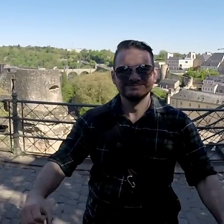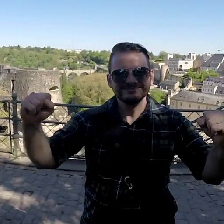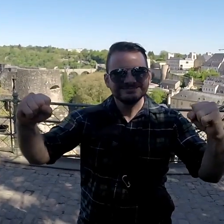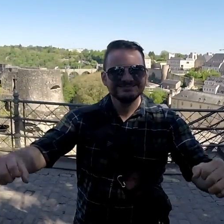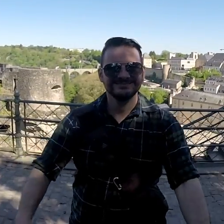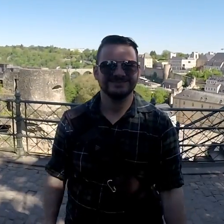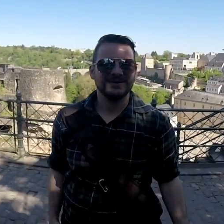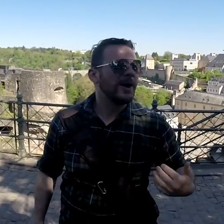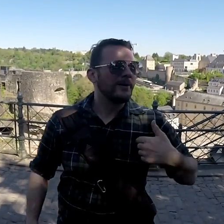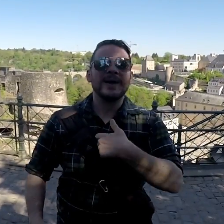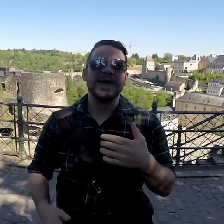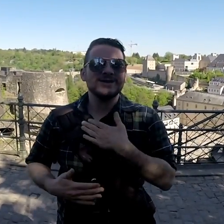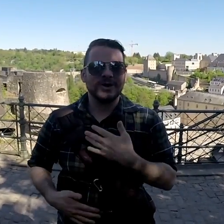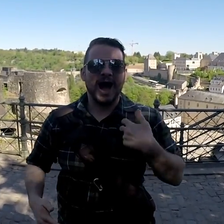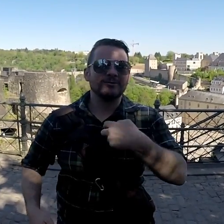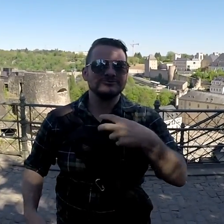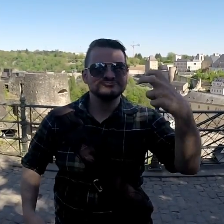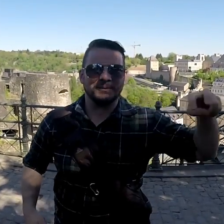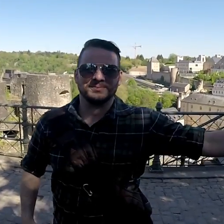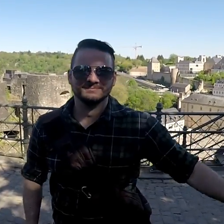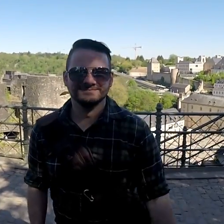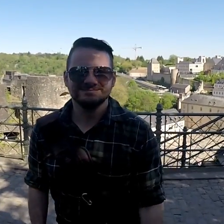Yes! We're going to enjoy our trip!